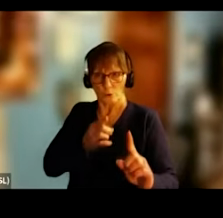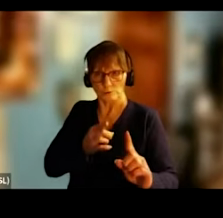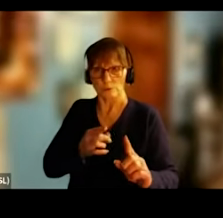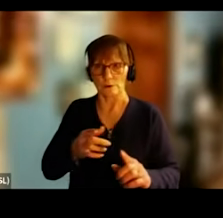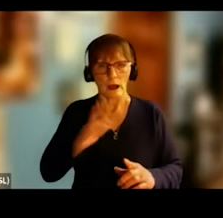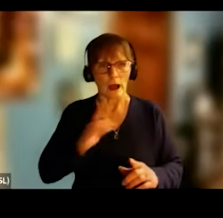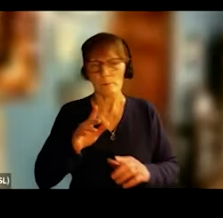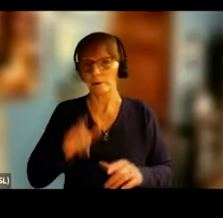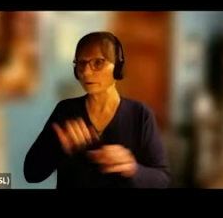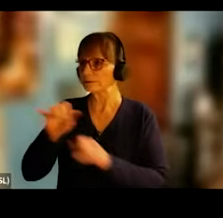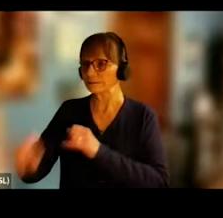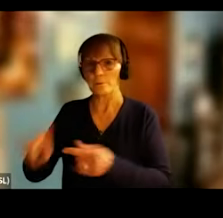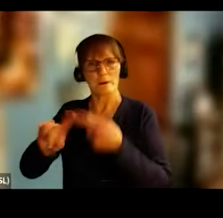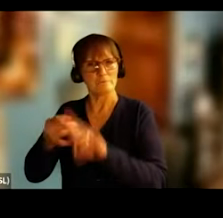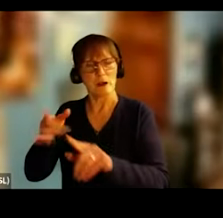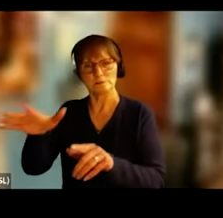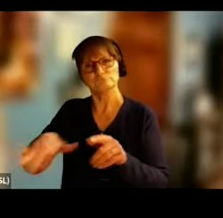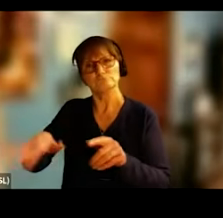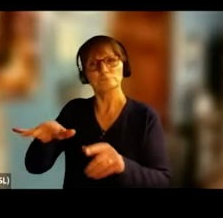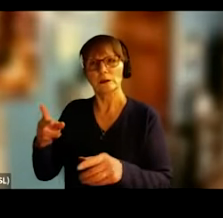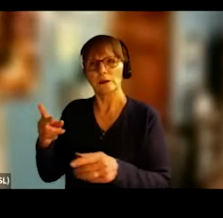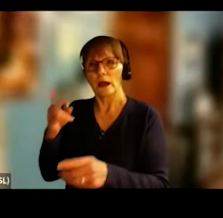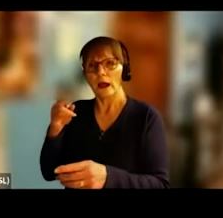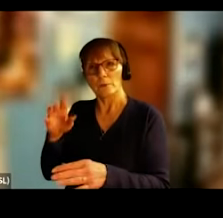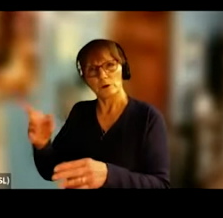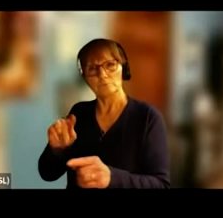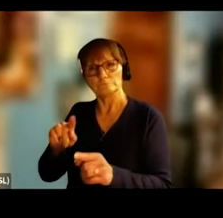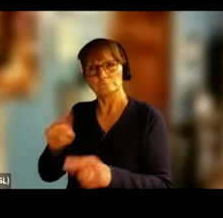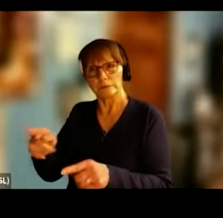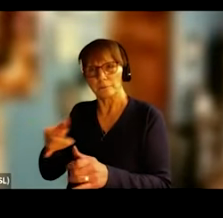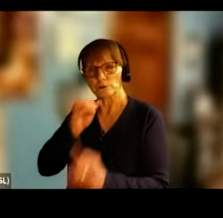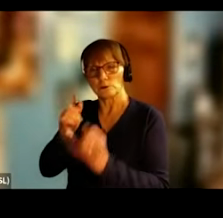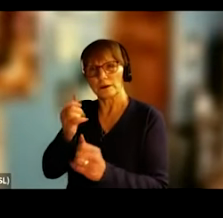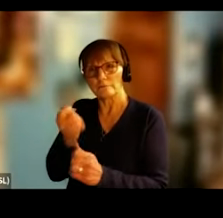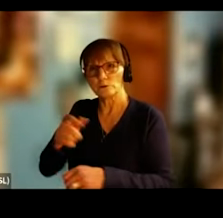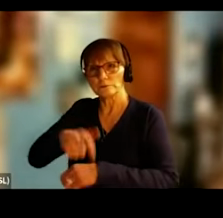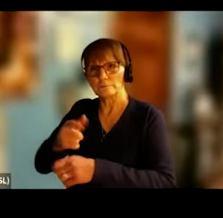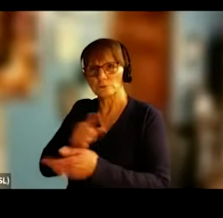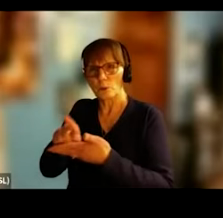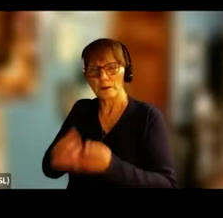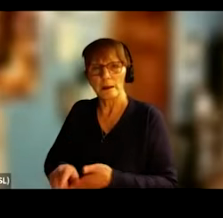I wanna be able to go to these activities a few times a week, but my impairment from an intoxication